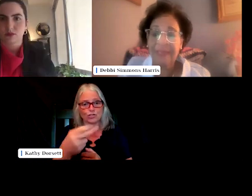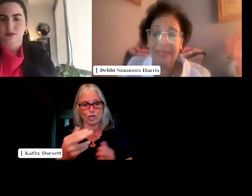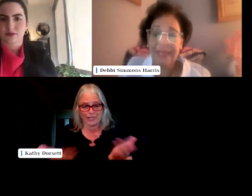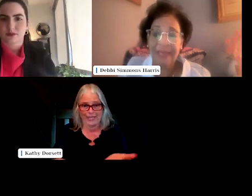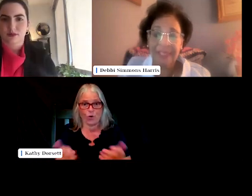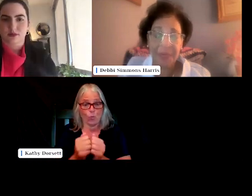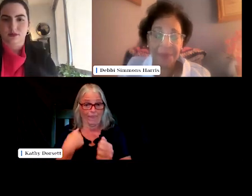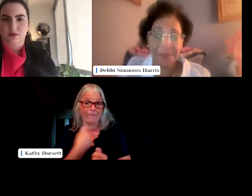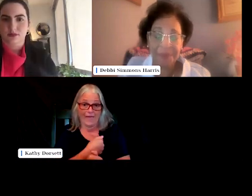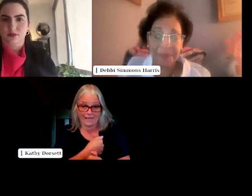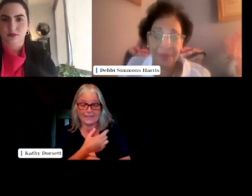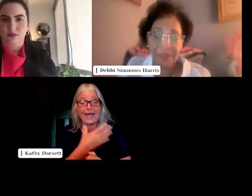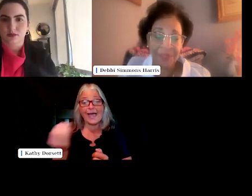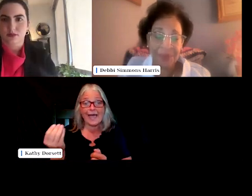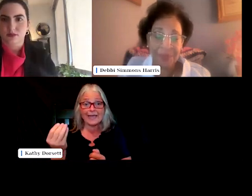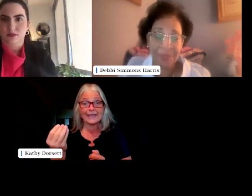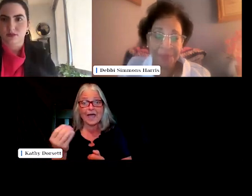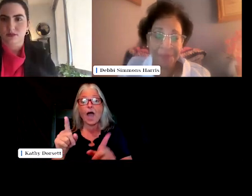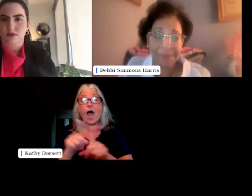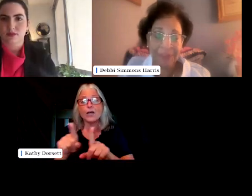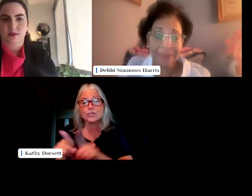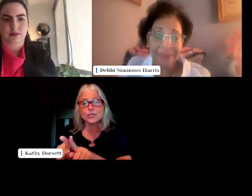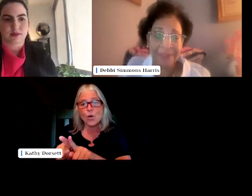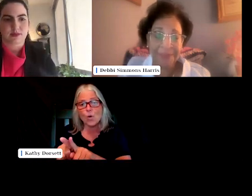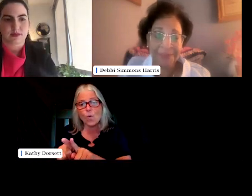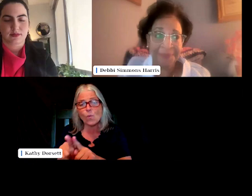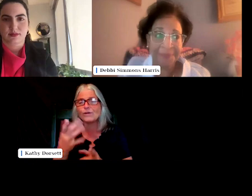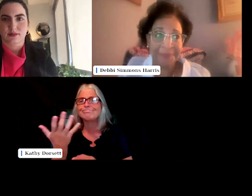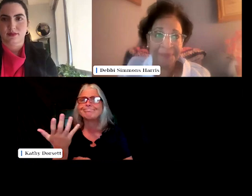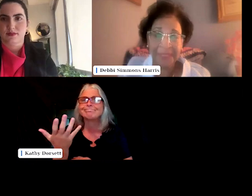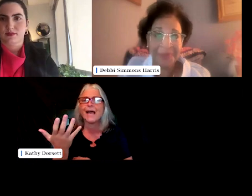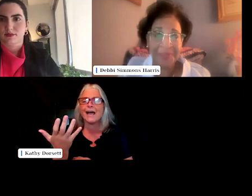And Also just